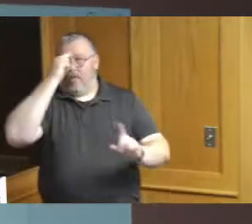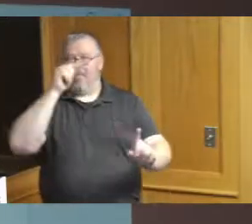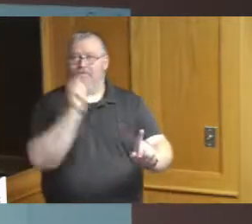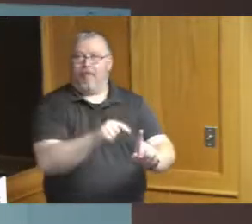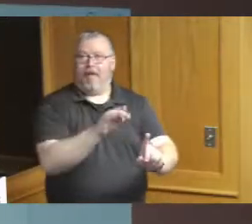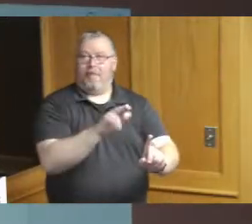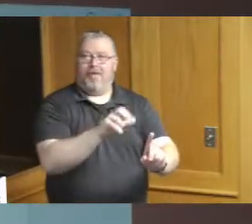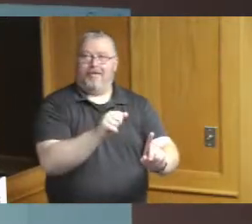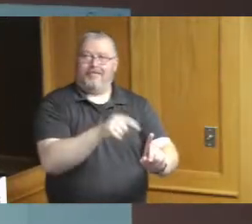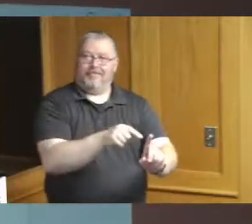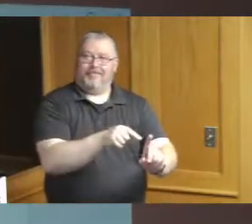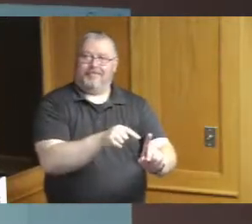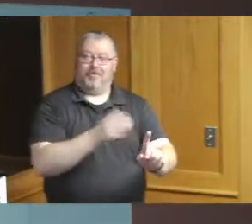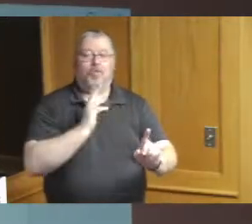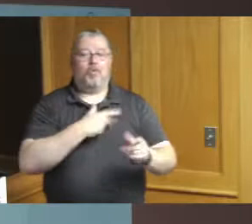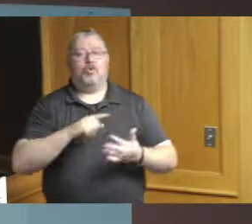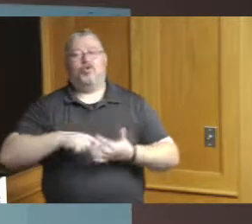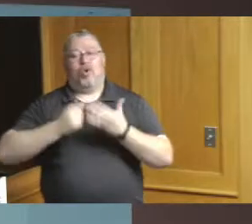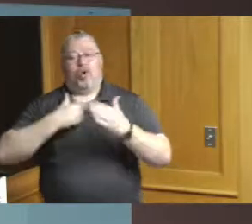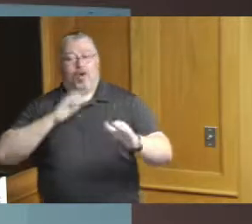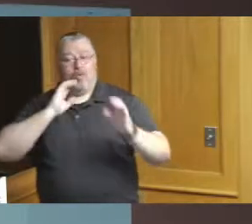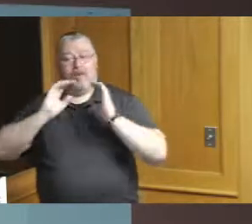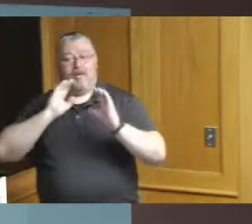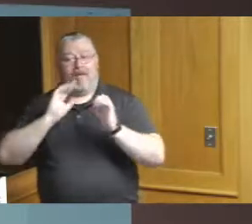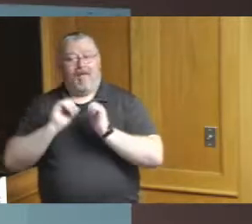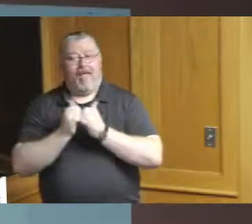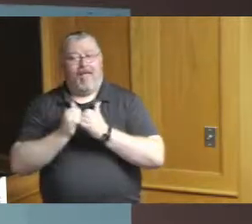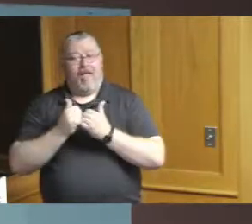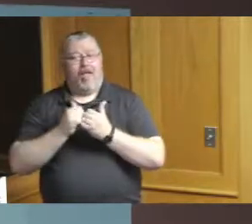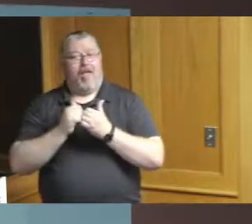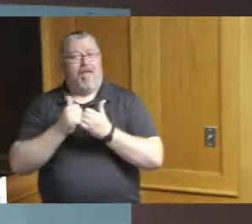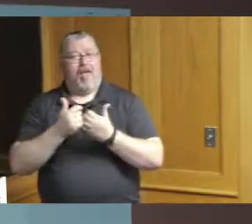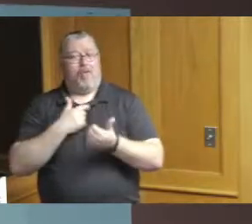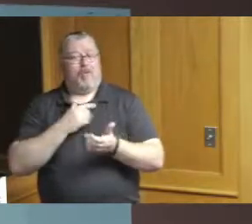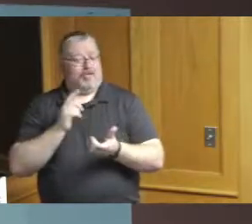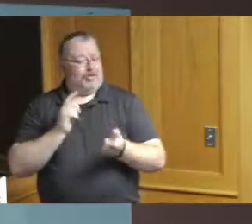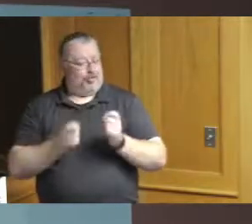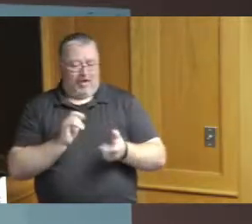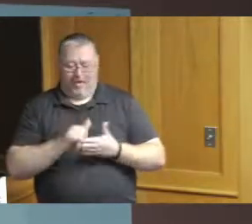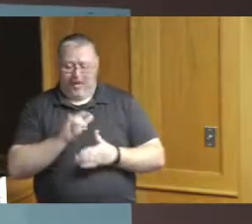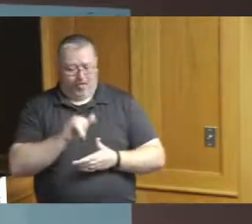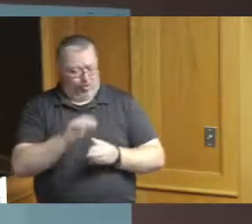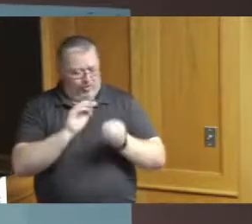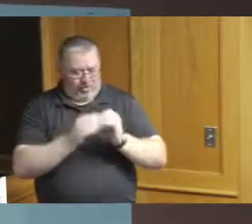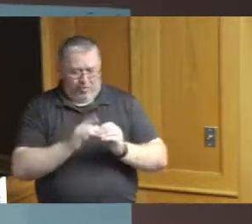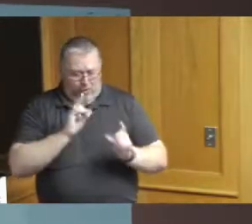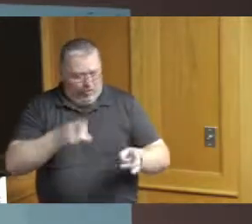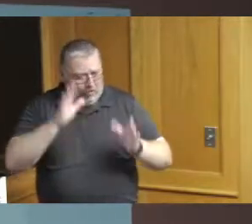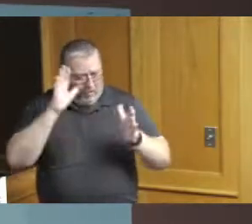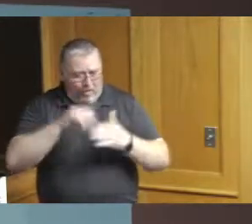so we started the conversation of how do we not leave those students at the bus stop to make sure